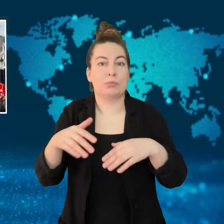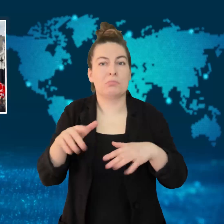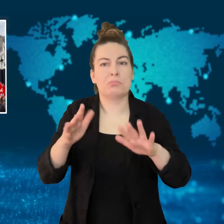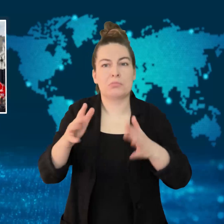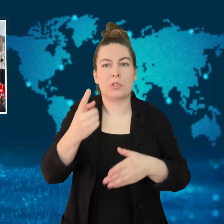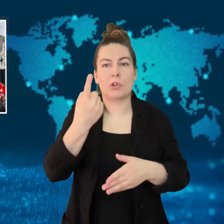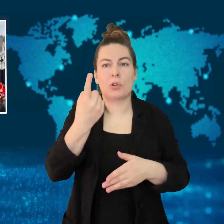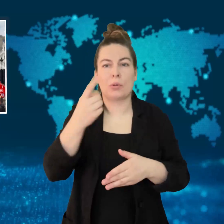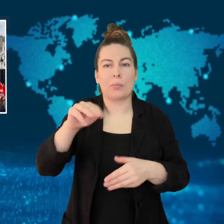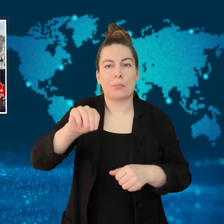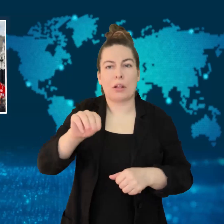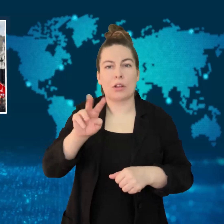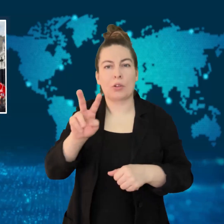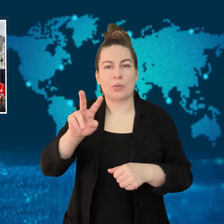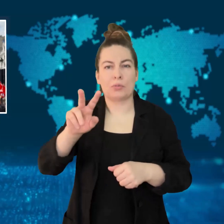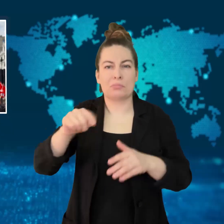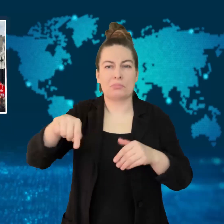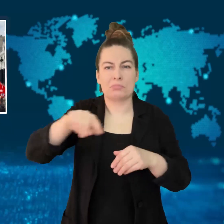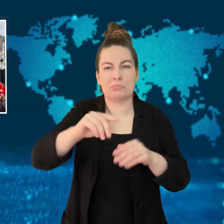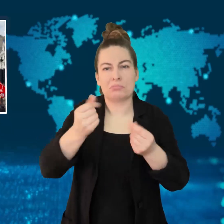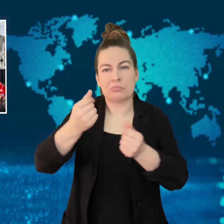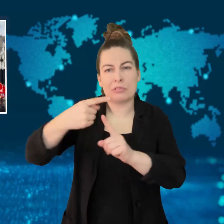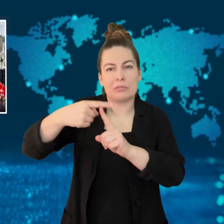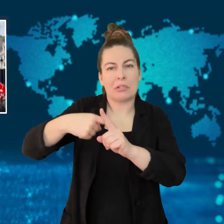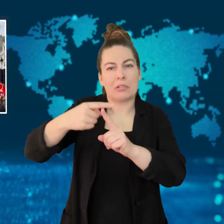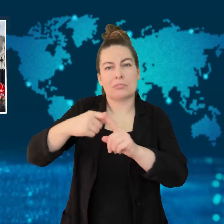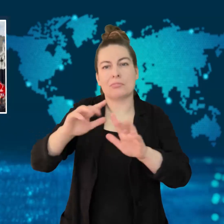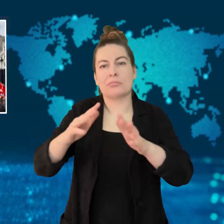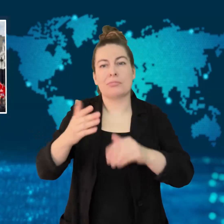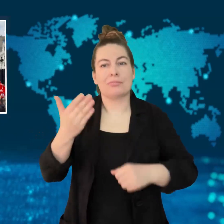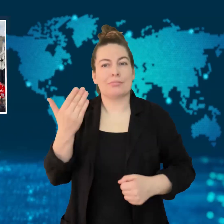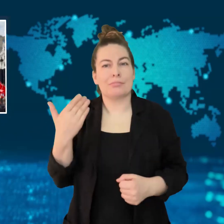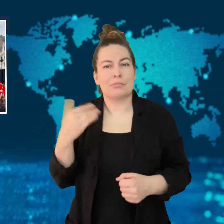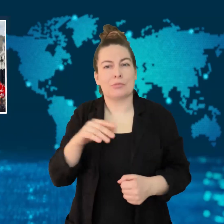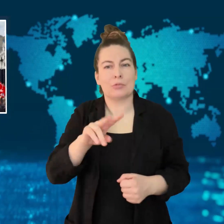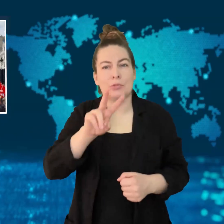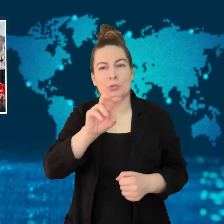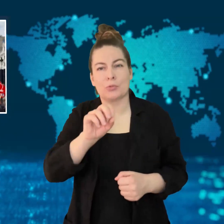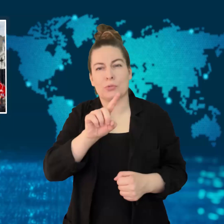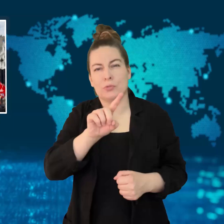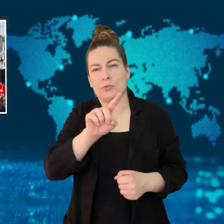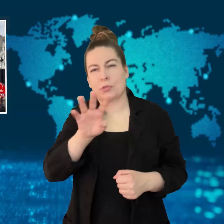Increased demand drives rents higher.